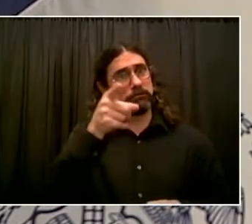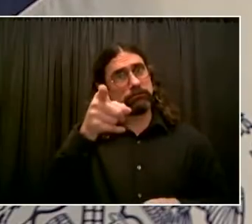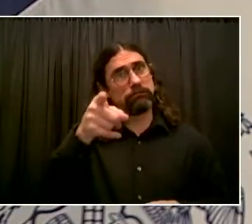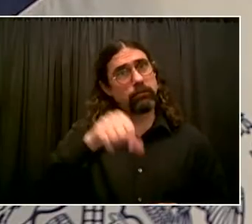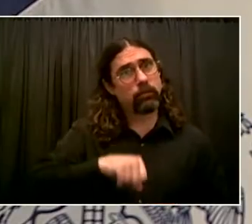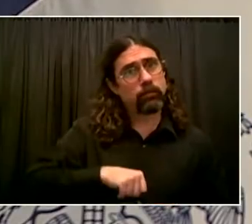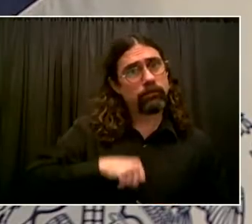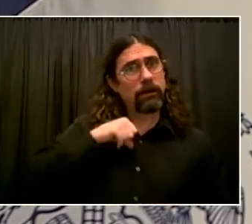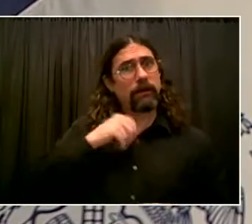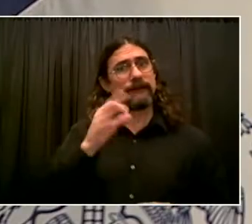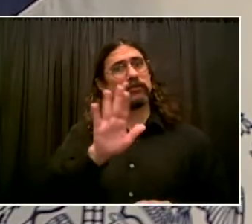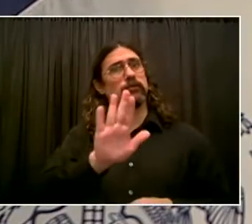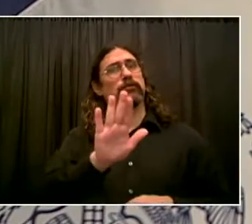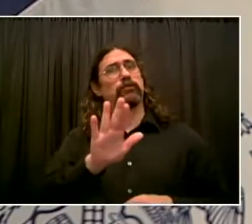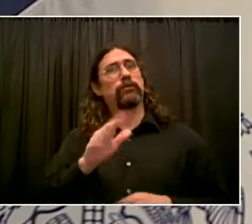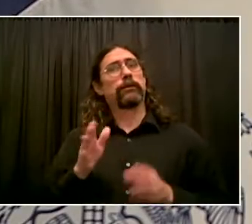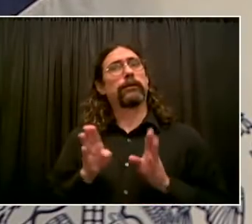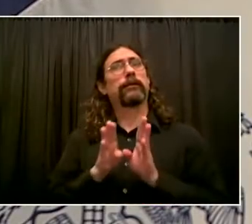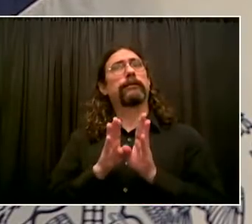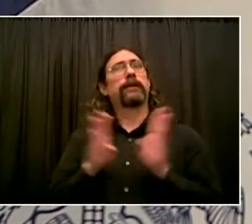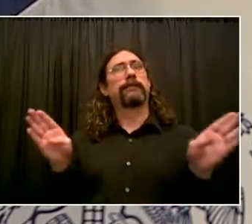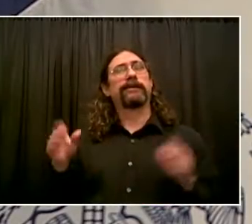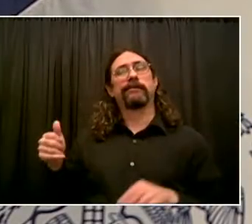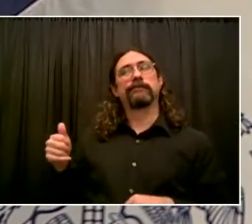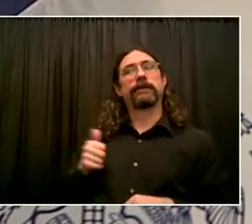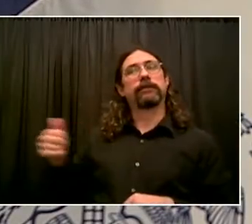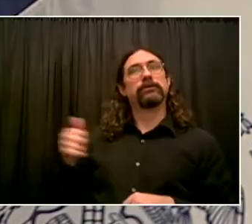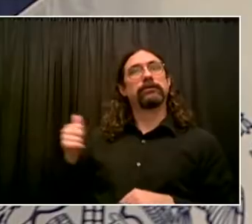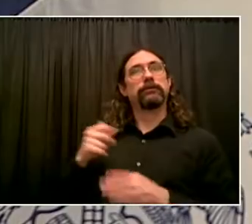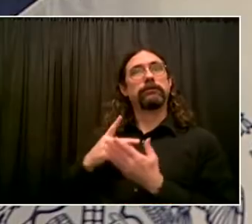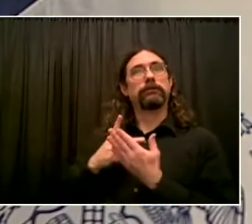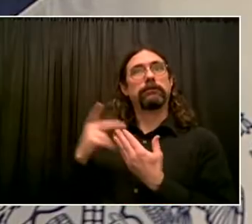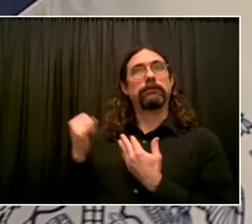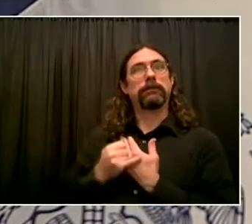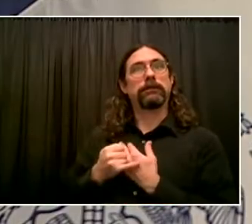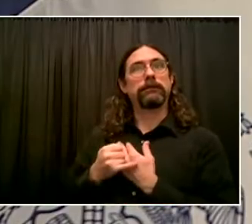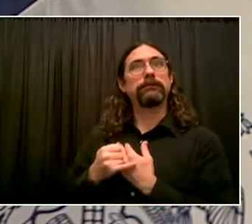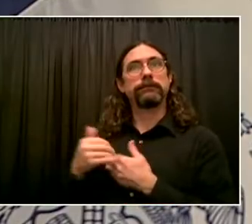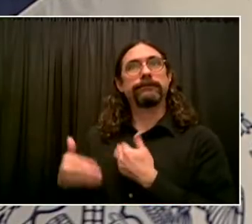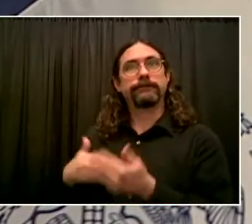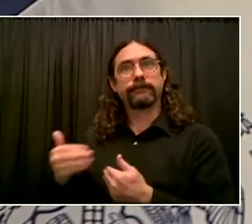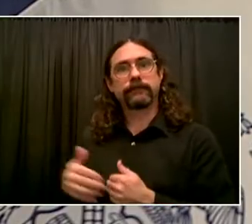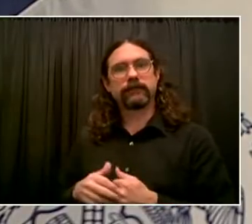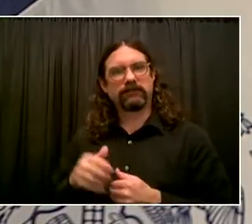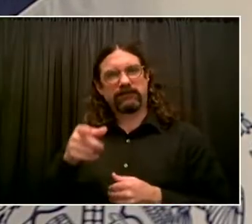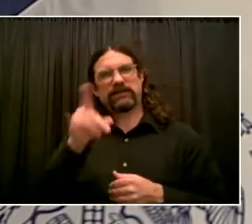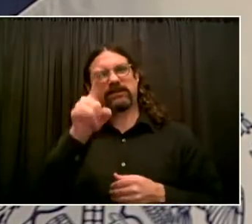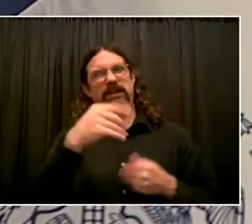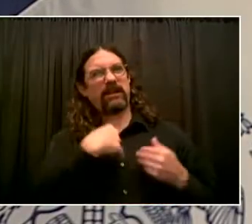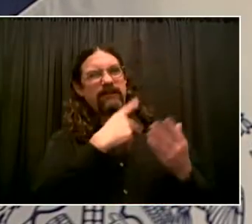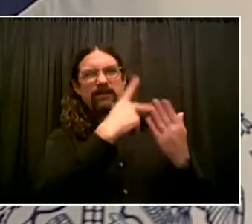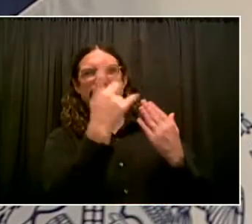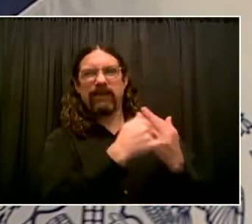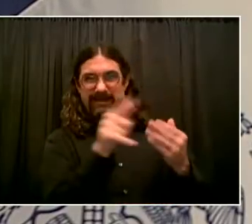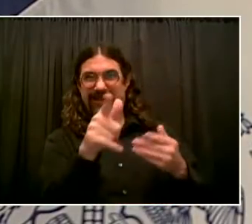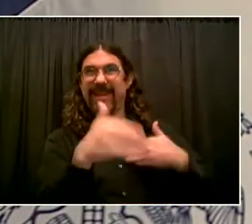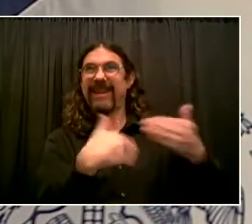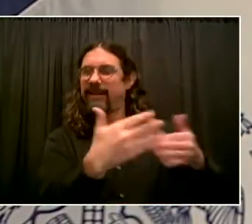FRONT. AT ONE POINT YOU